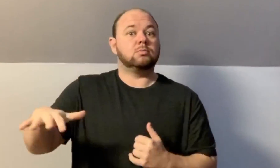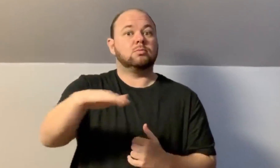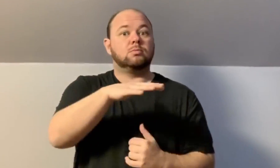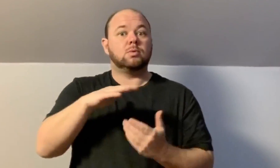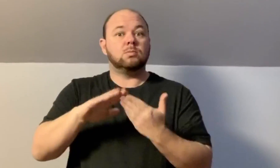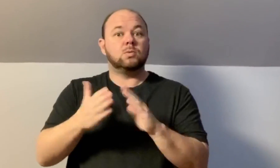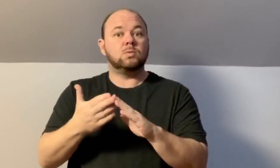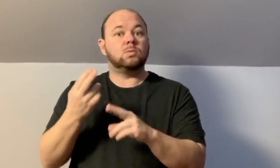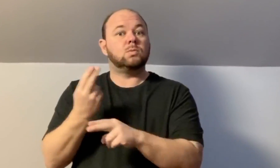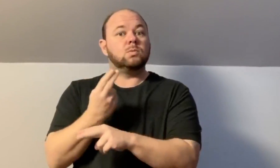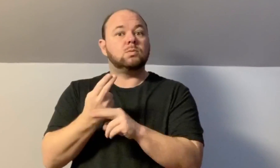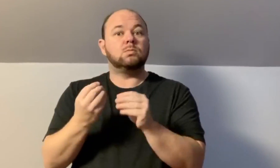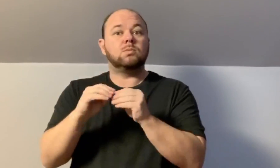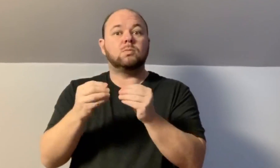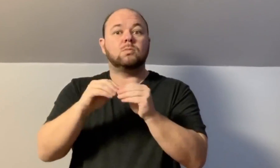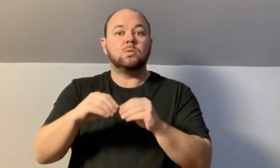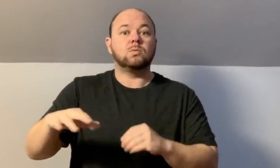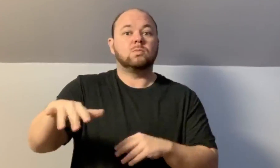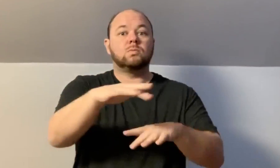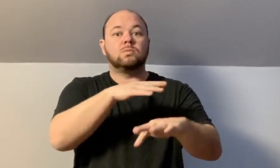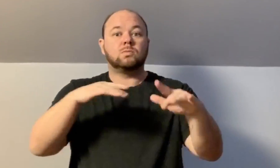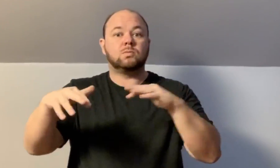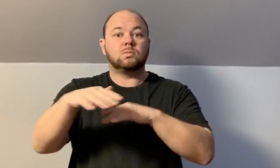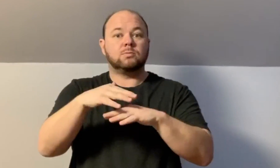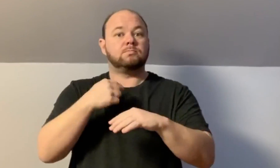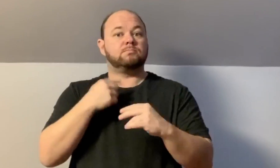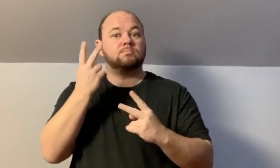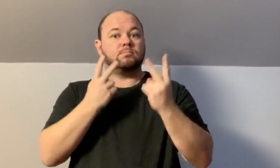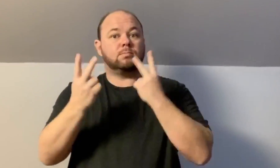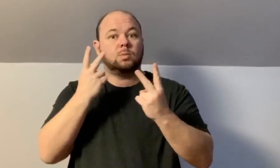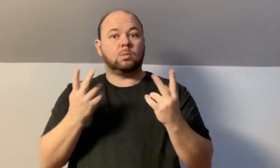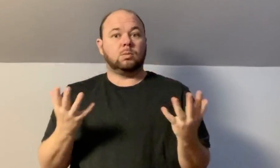Now this term is being used more and more in the community and in public discourse.